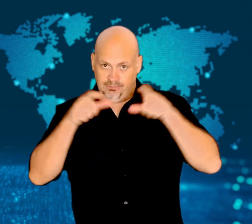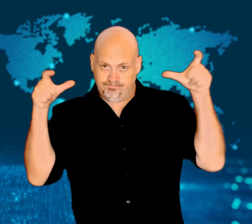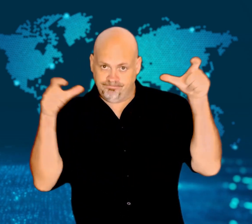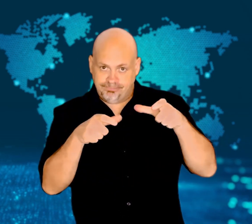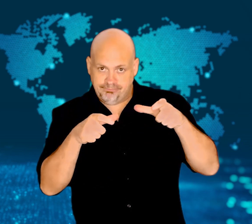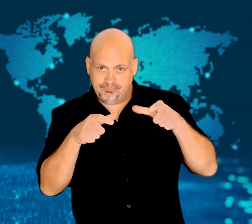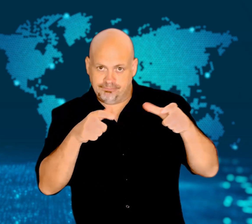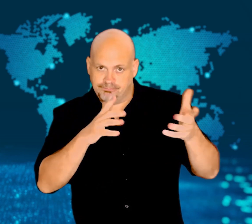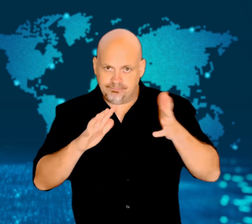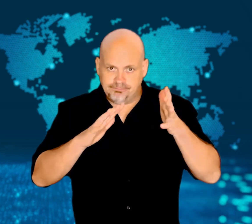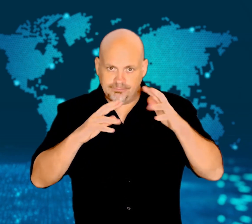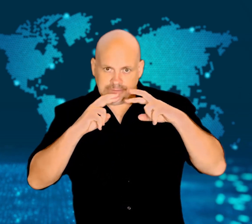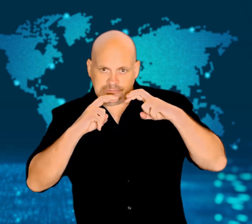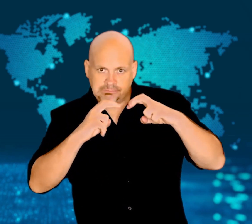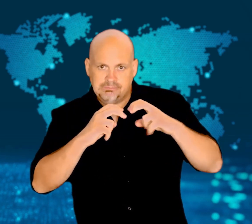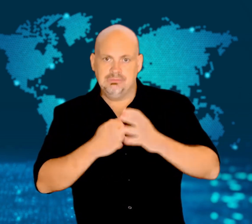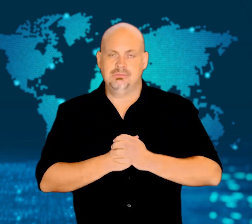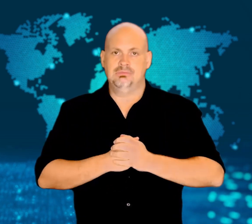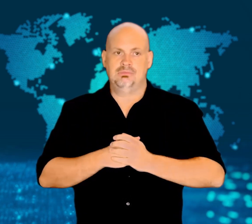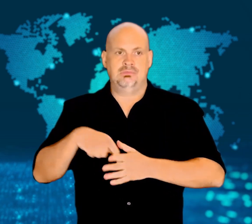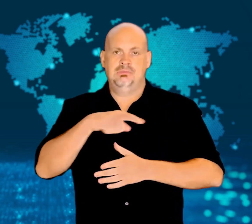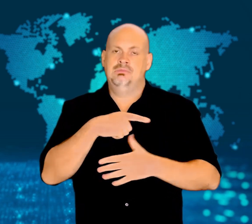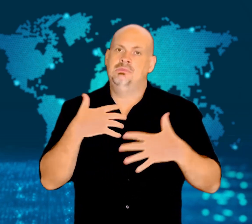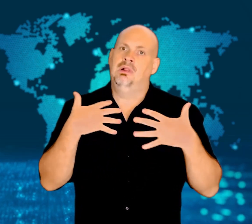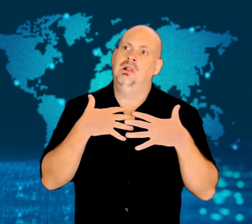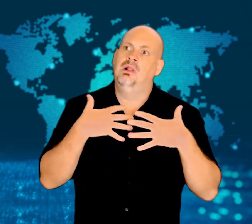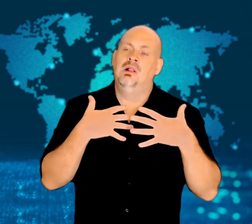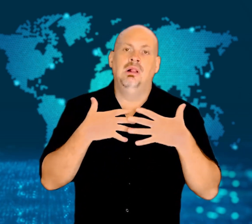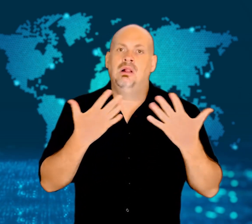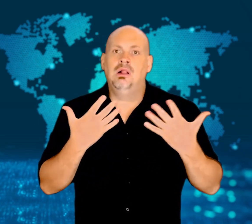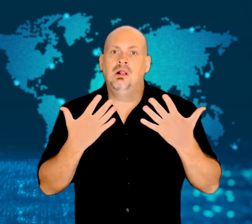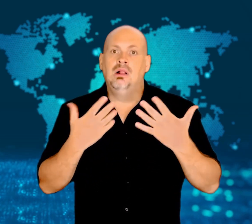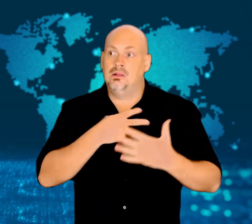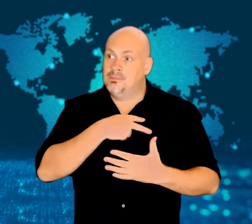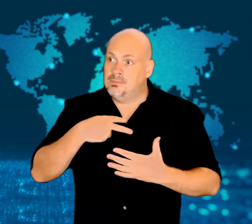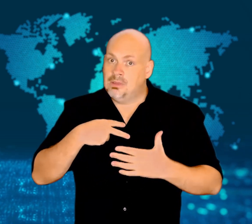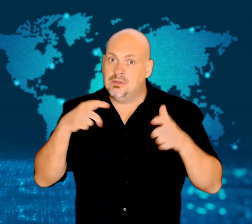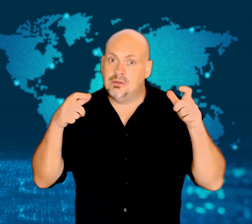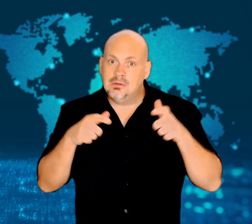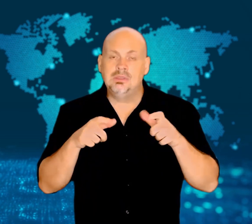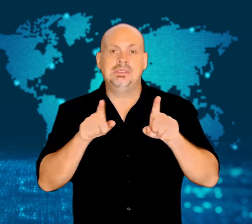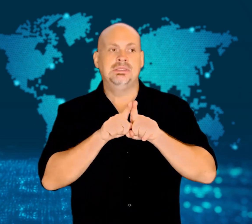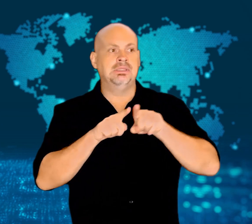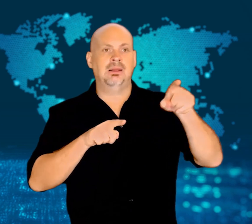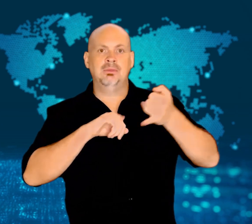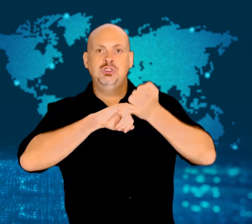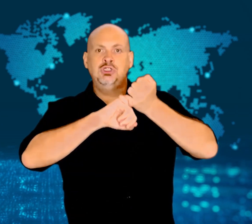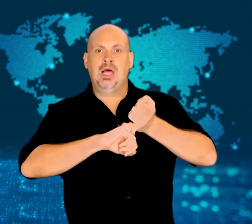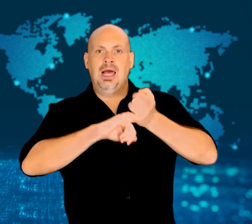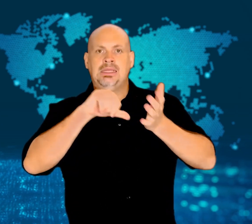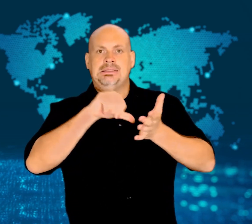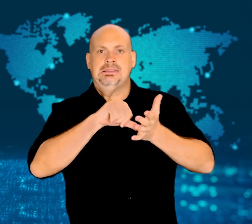People are fearful that the city could be locked down like Shanghai.